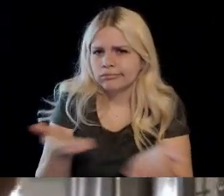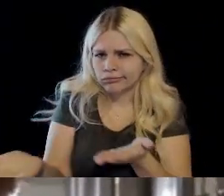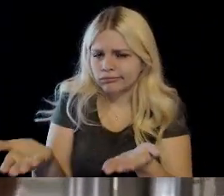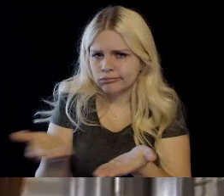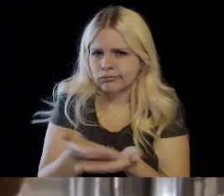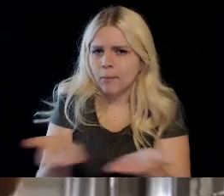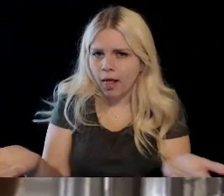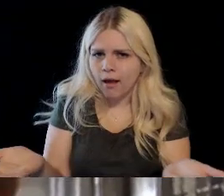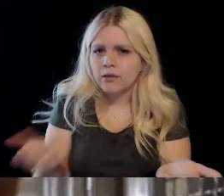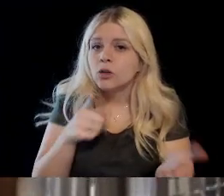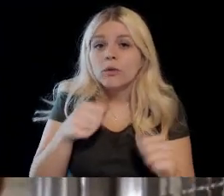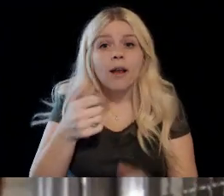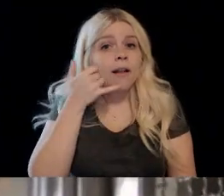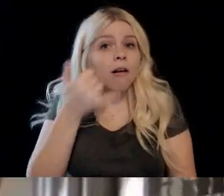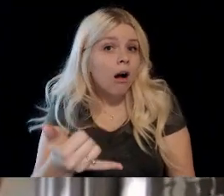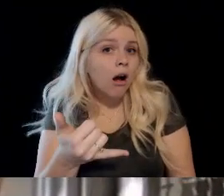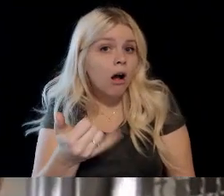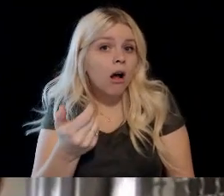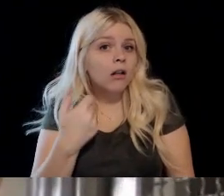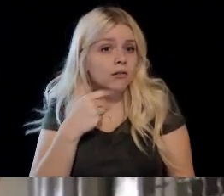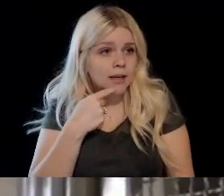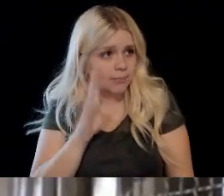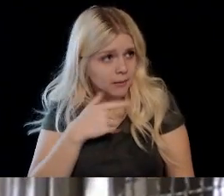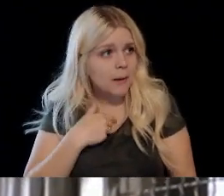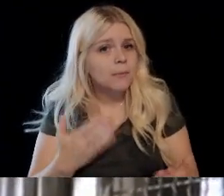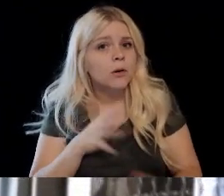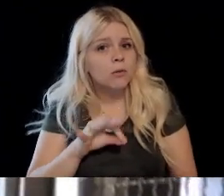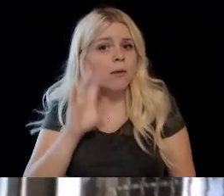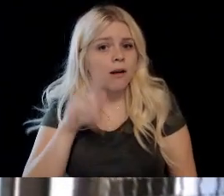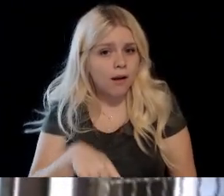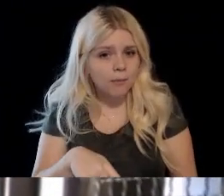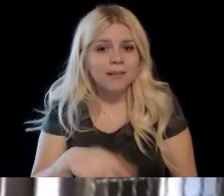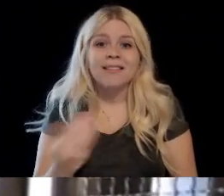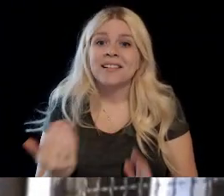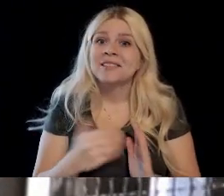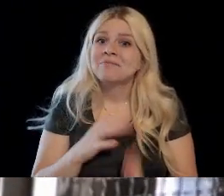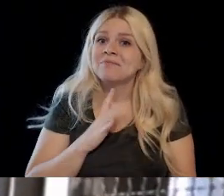up your animal art. You guys, how about that? Grizzly Bears painting. It's paw painting,